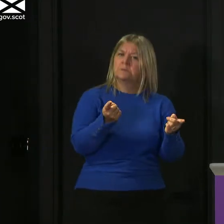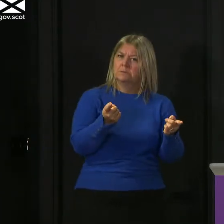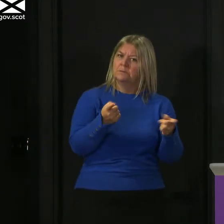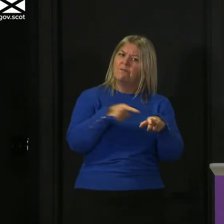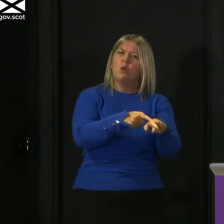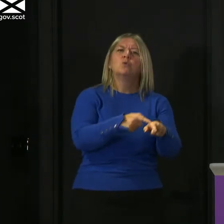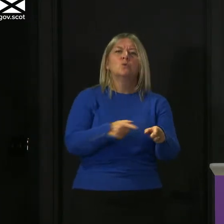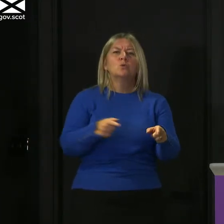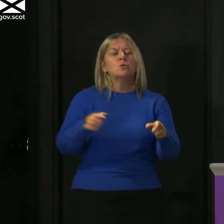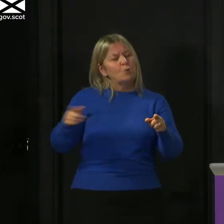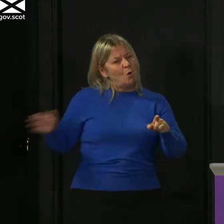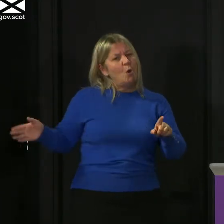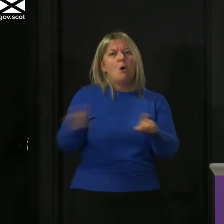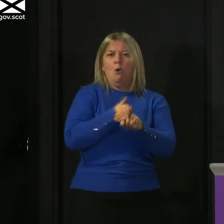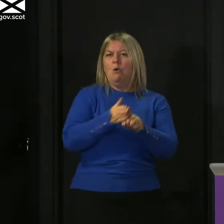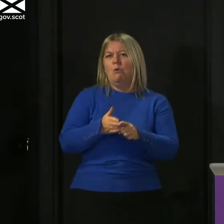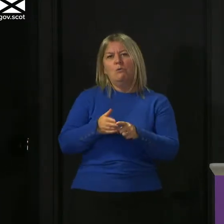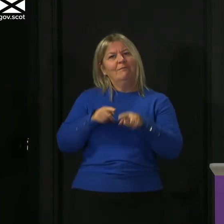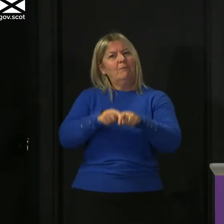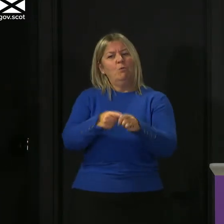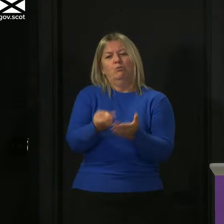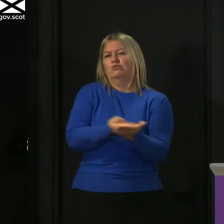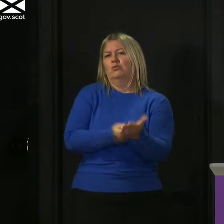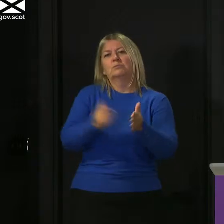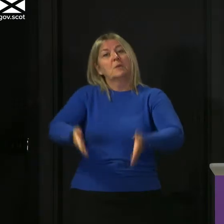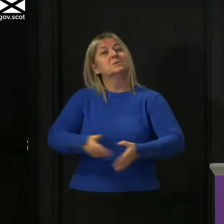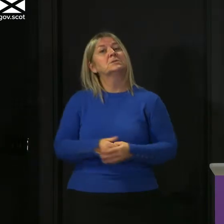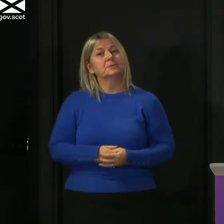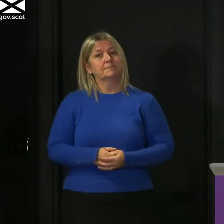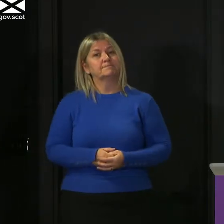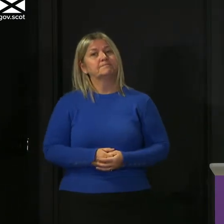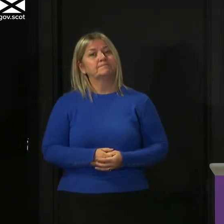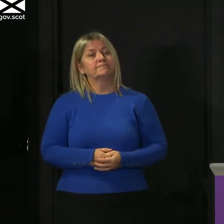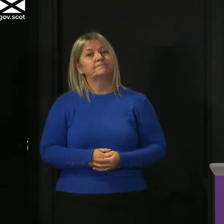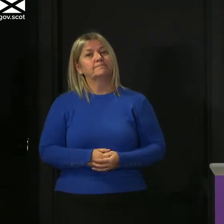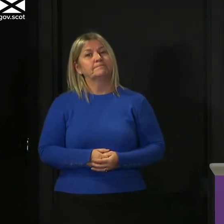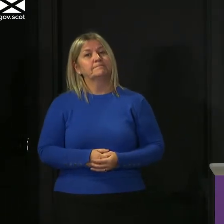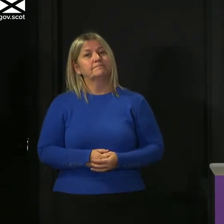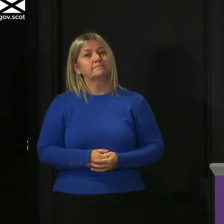make it equally clear in this context as well. Tom Martin from the daily express?